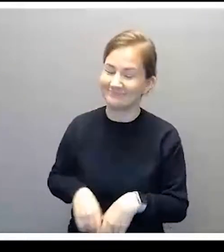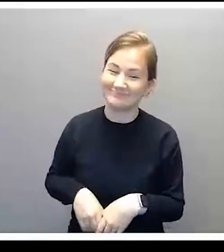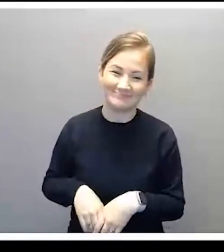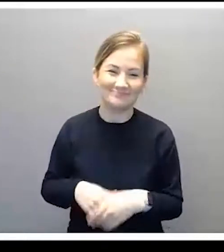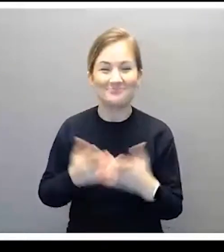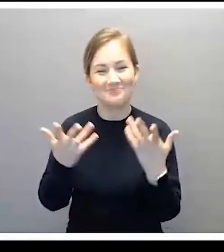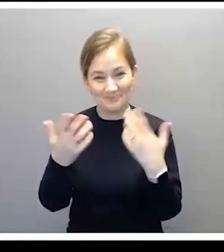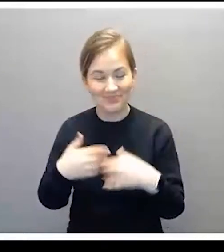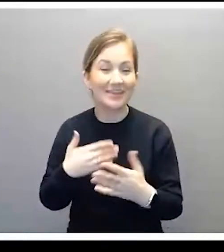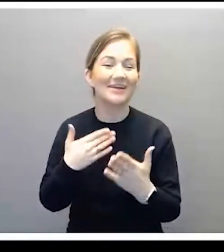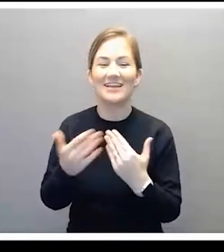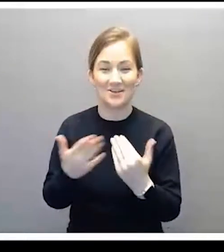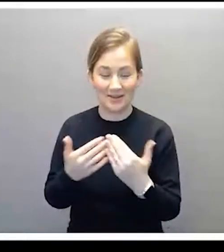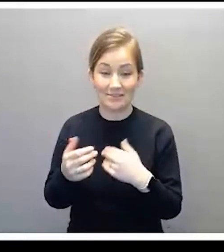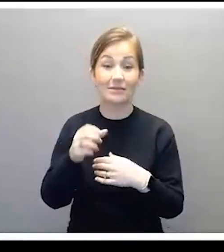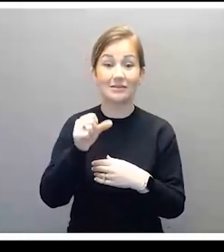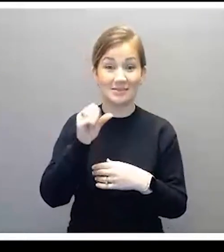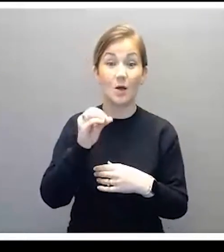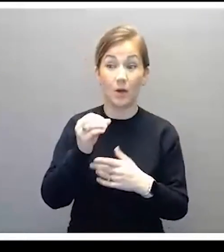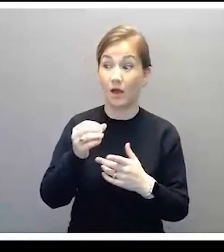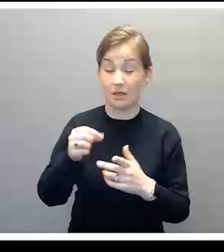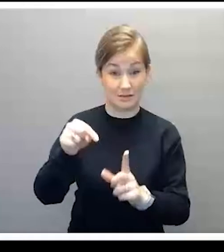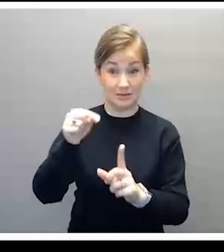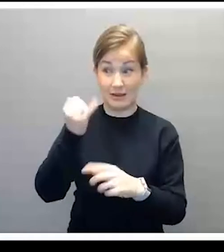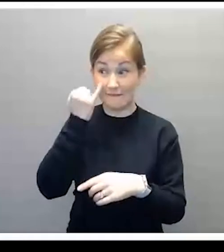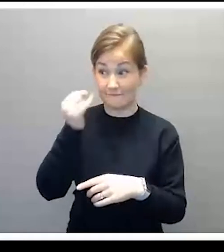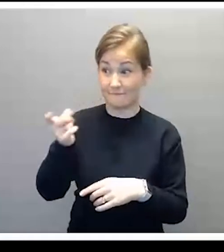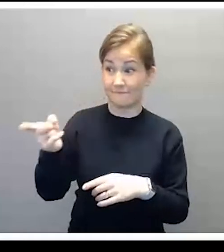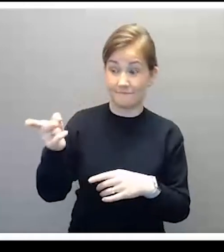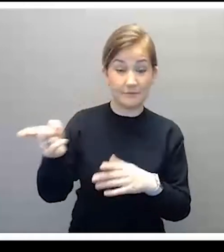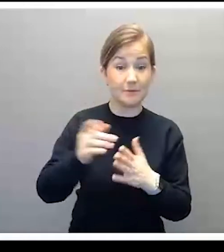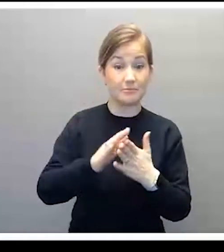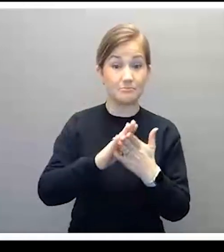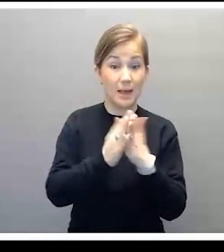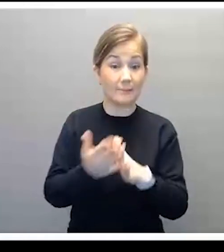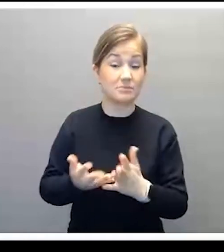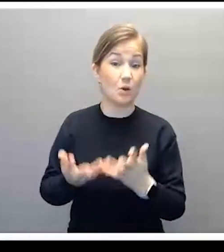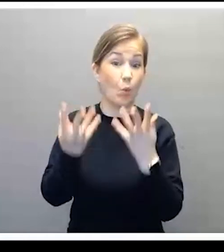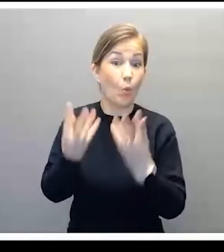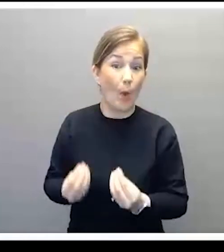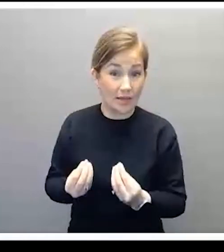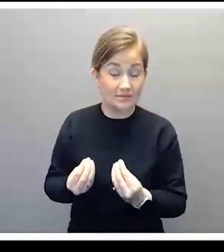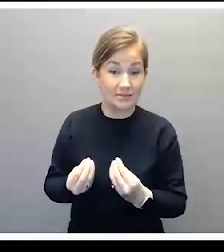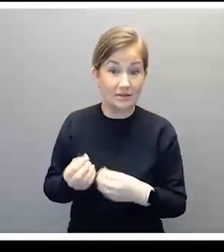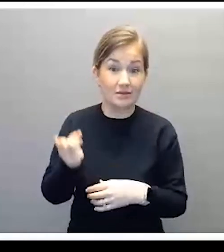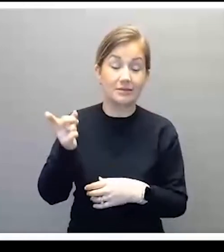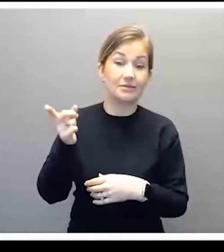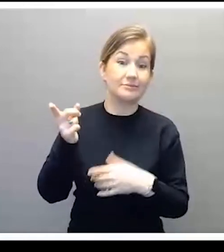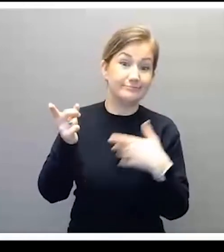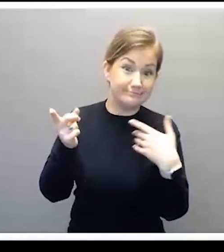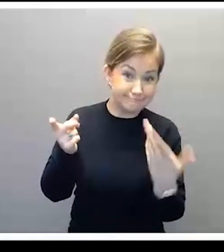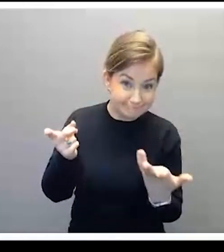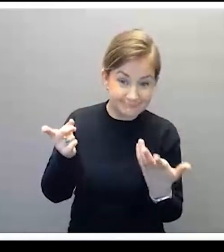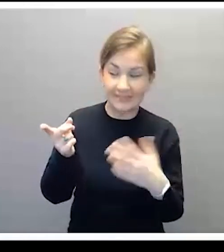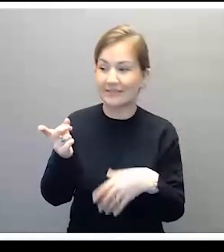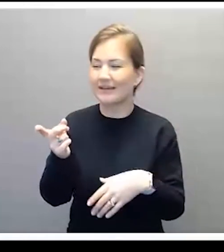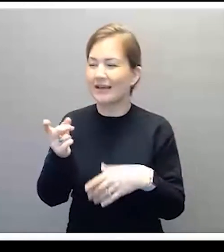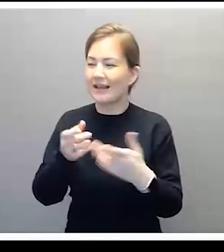Yeah. (Shashank chuckles) So this is the like don't, get them wet and he propagates, right? And who wouldn't want more of these around?